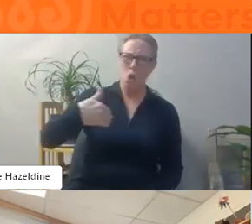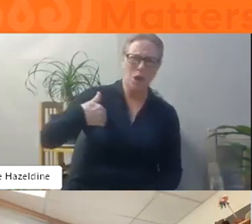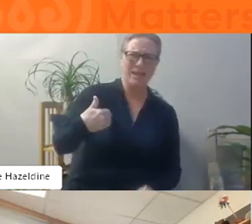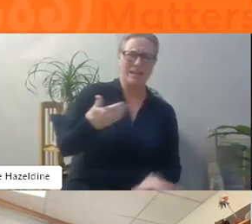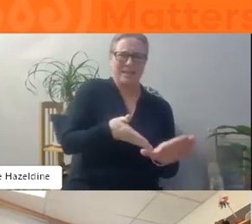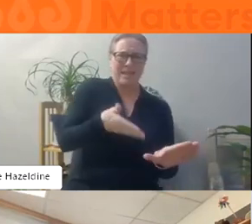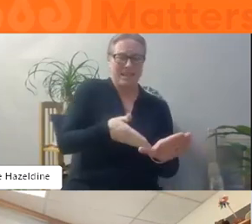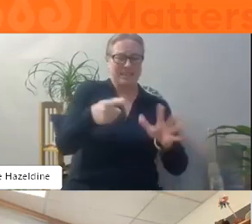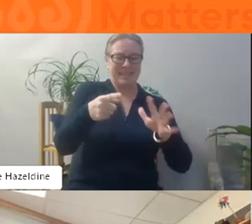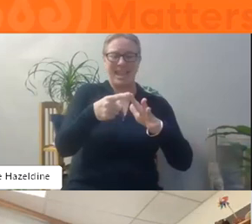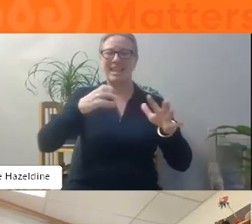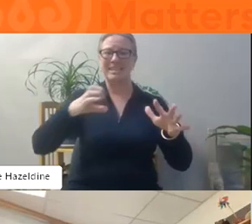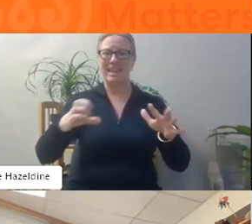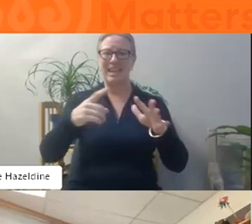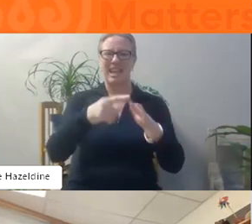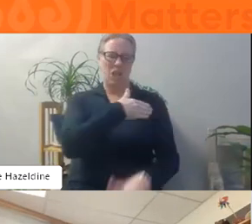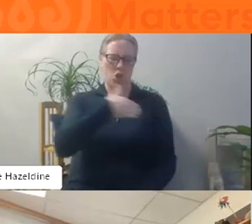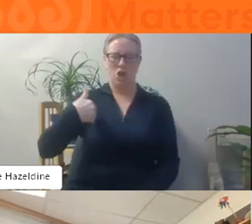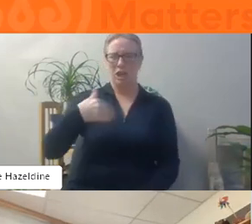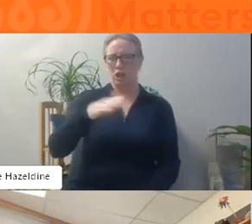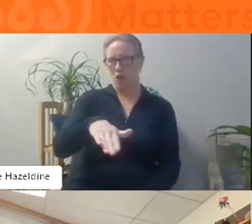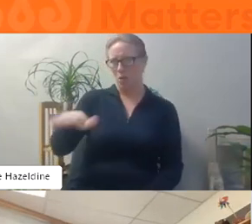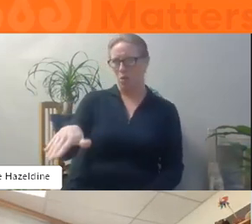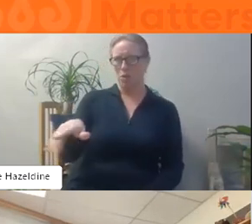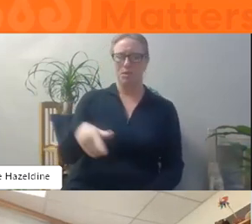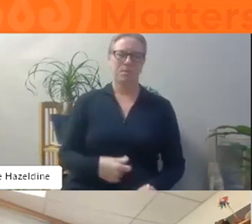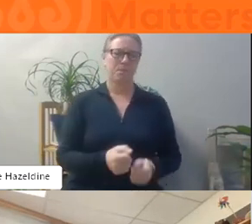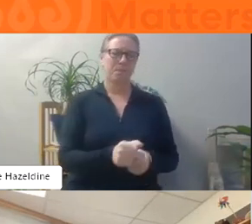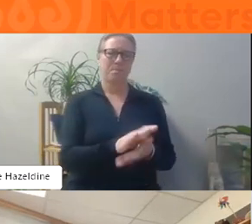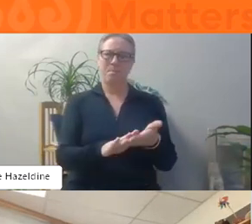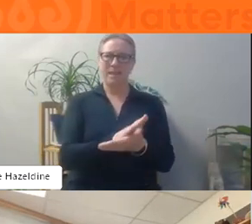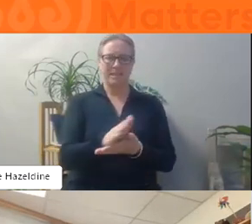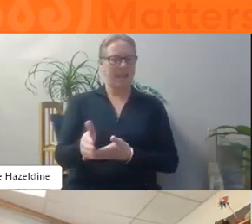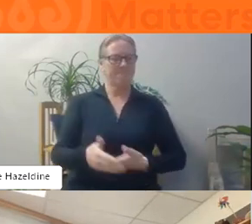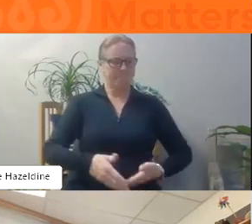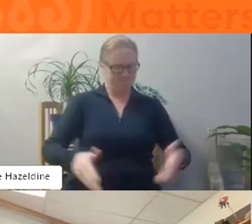ECE system and services that they are orientated to be fully inclusive,